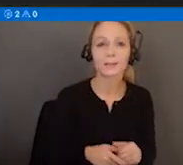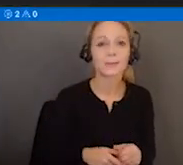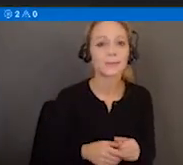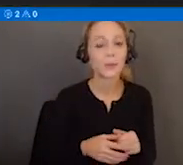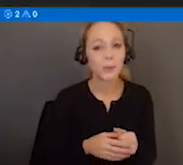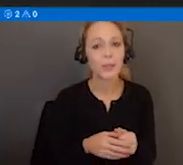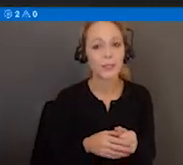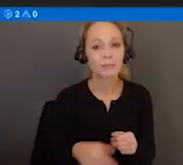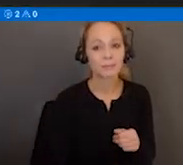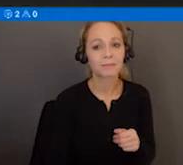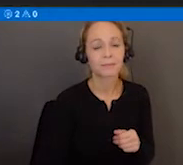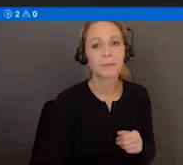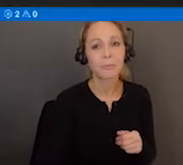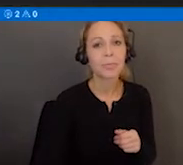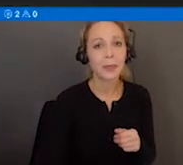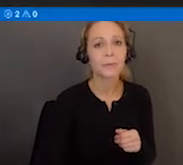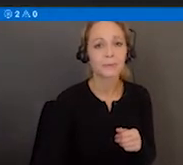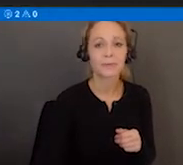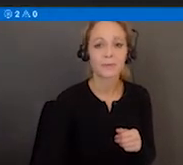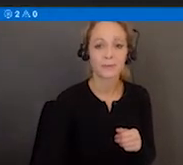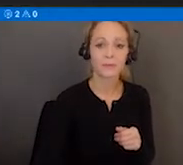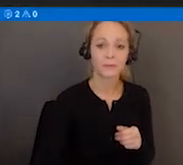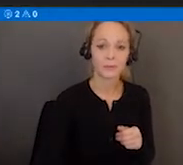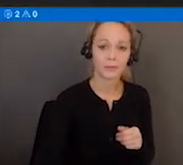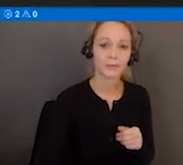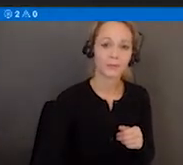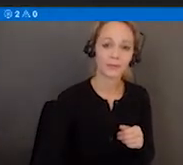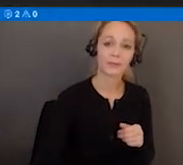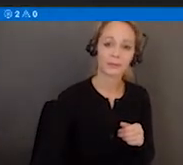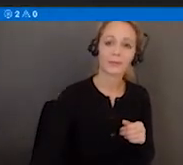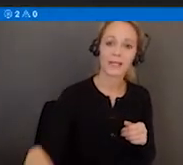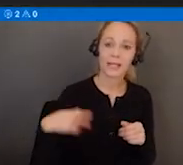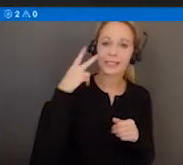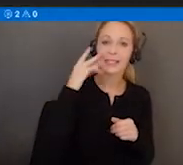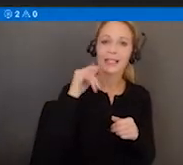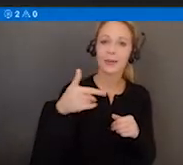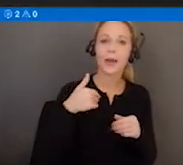SO I THINK THAT YOU'VE SHOWN US THE FILTER DROPDOWNS ON THE LISTING PAGE.